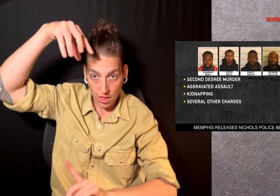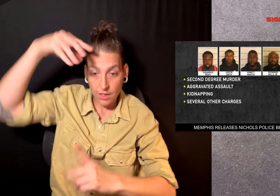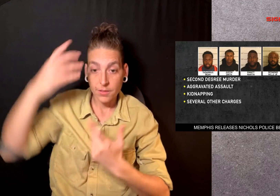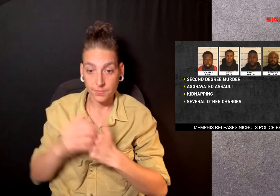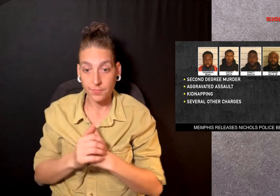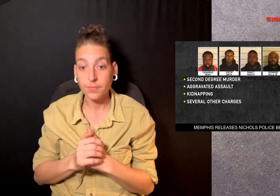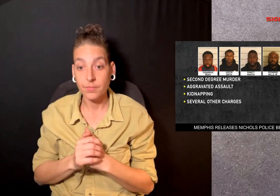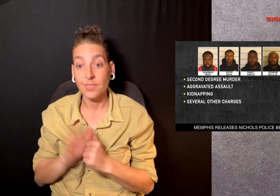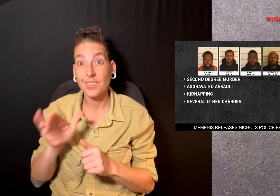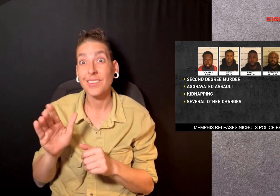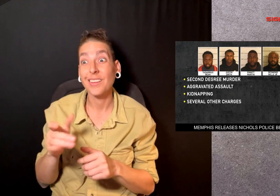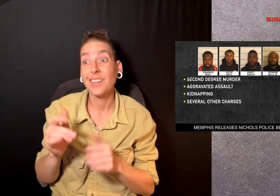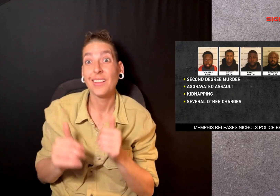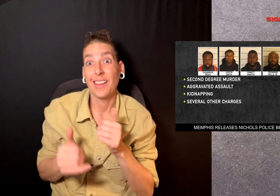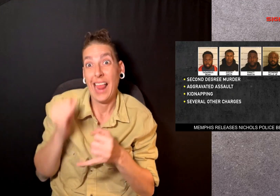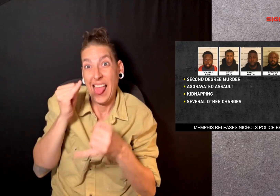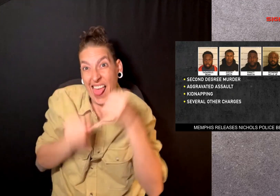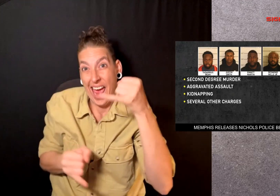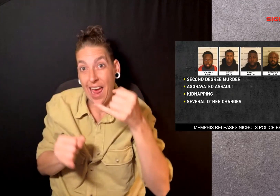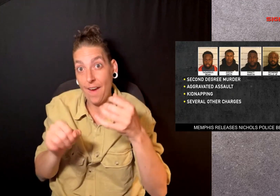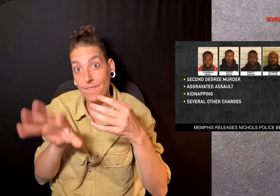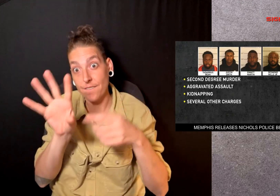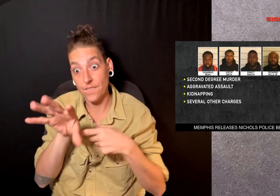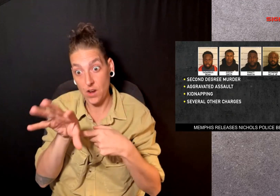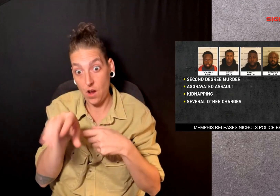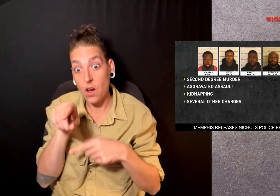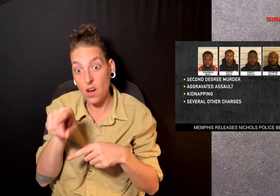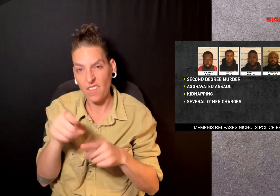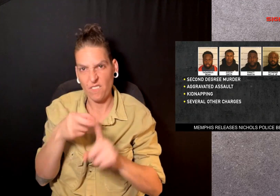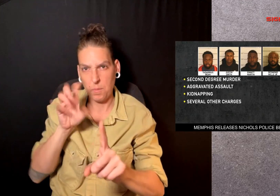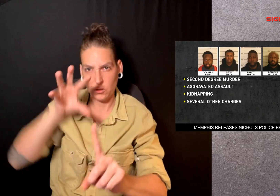the last video is from a street view cam